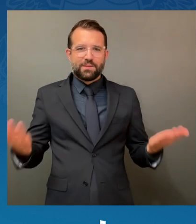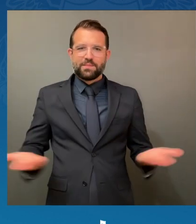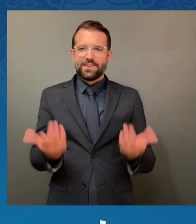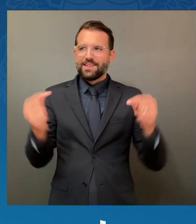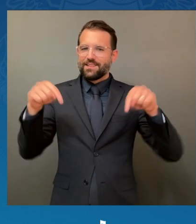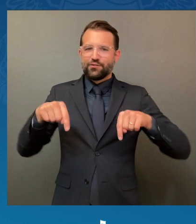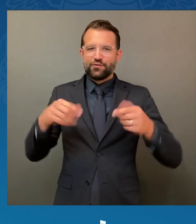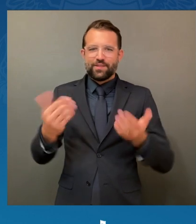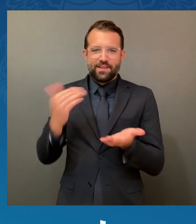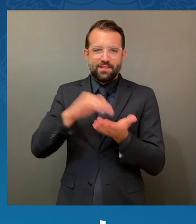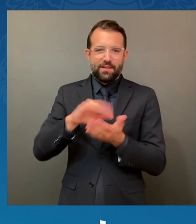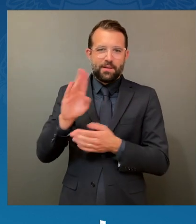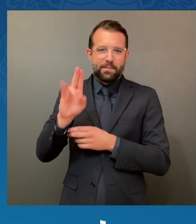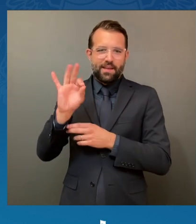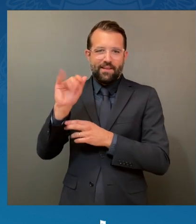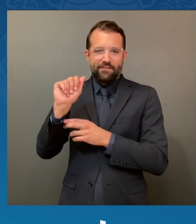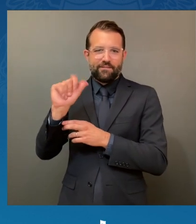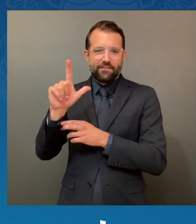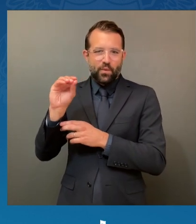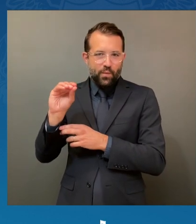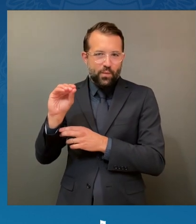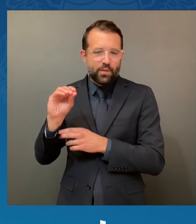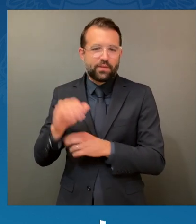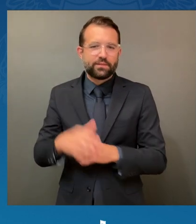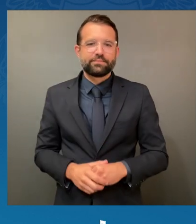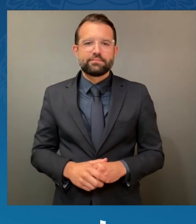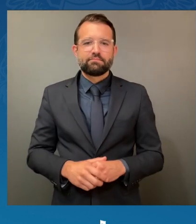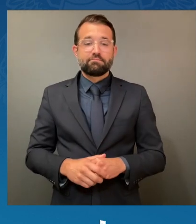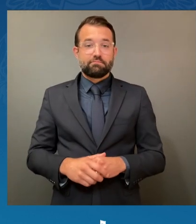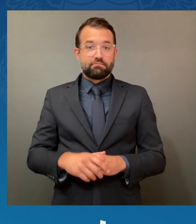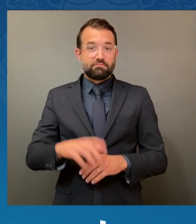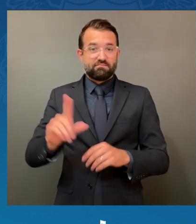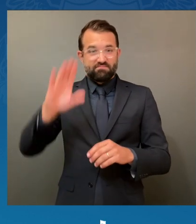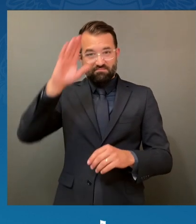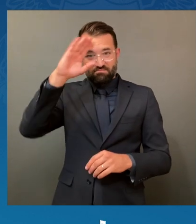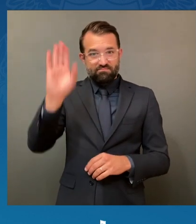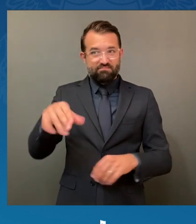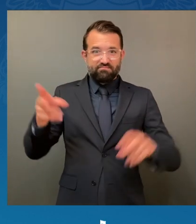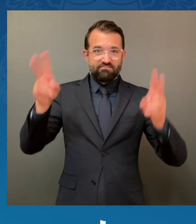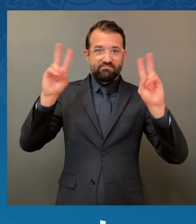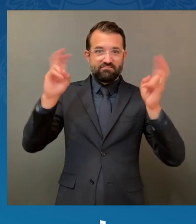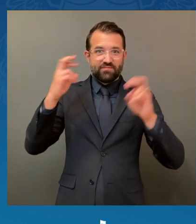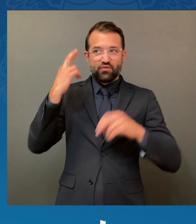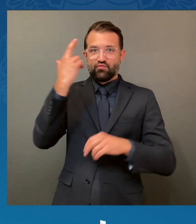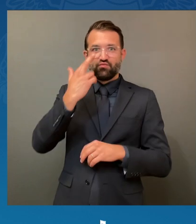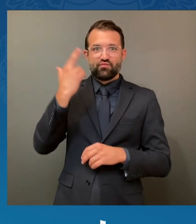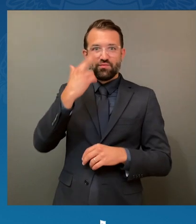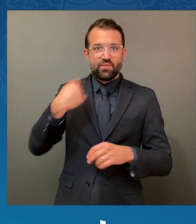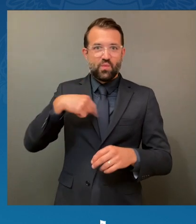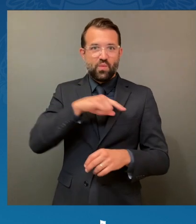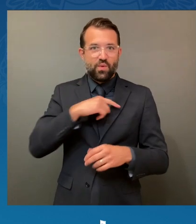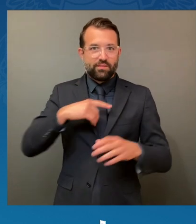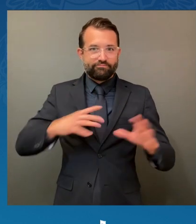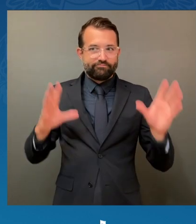And on the subject that is the reason for our convening this afternoon, I will tell you that the work that is happening here